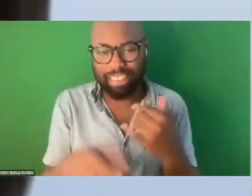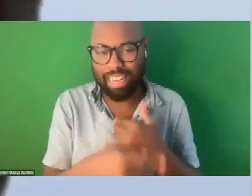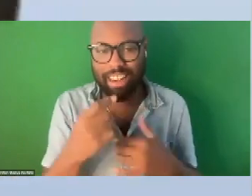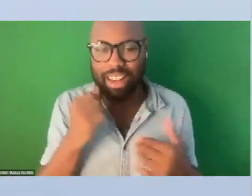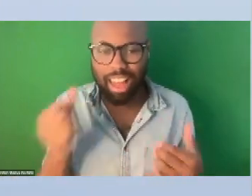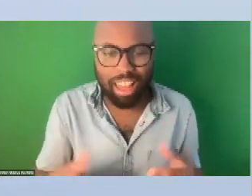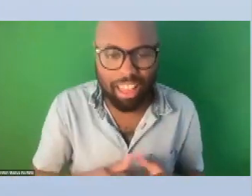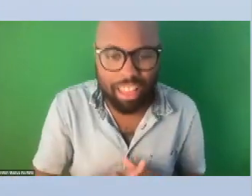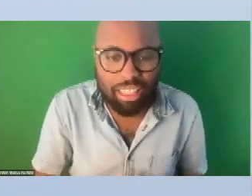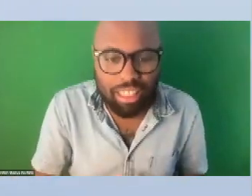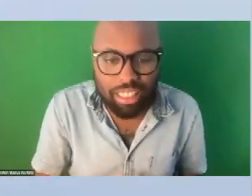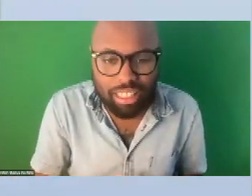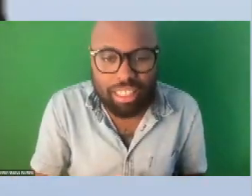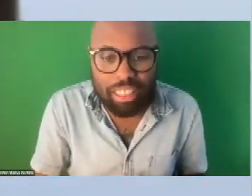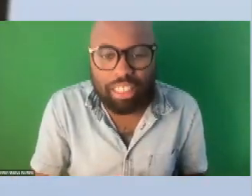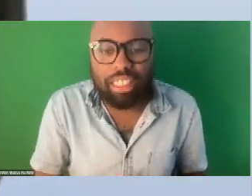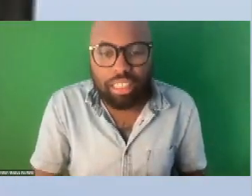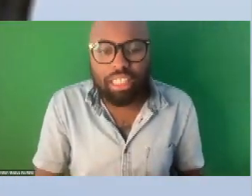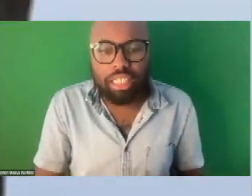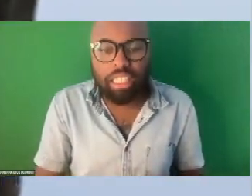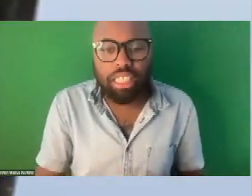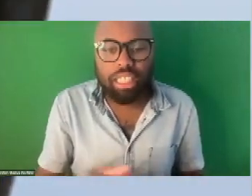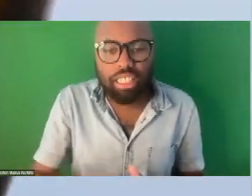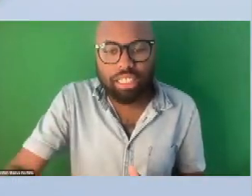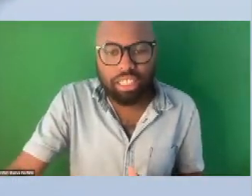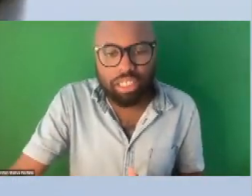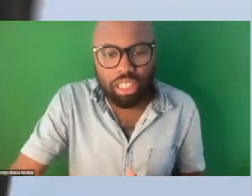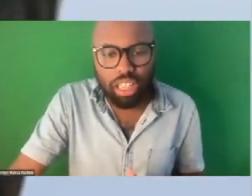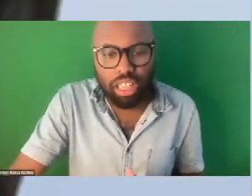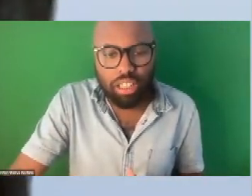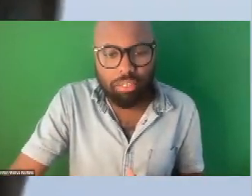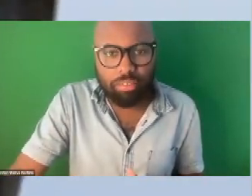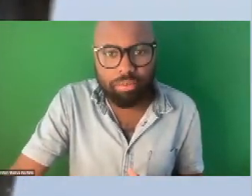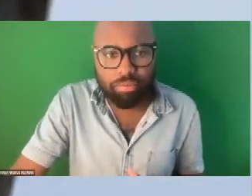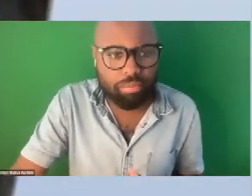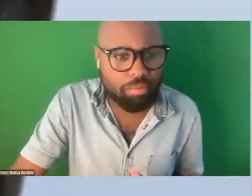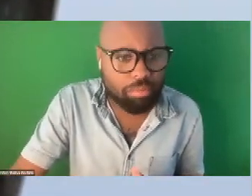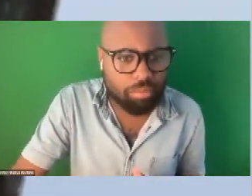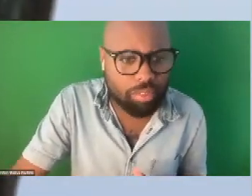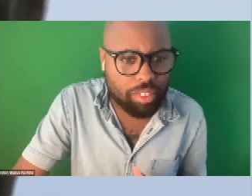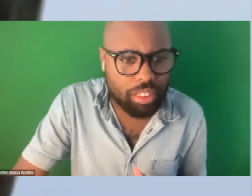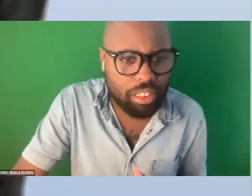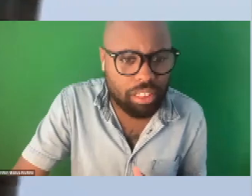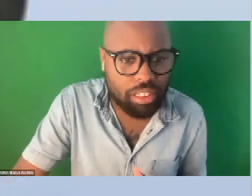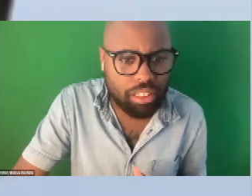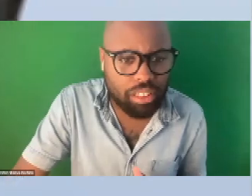the moment just to agree with everyone who spoken.